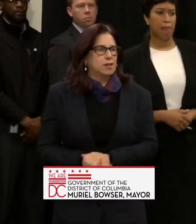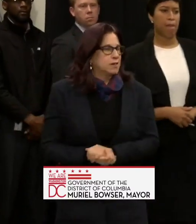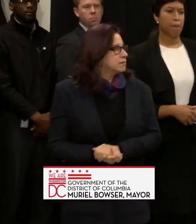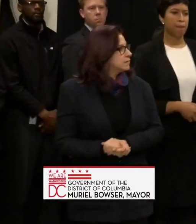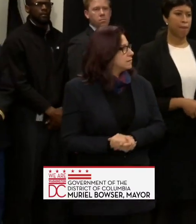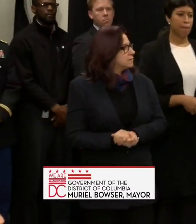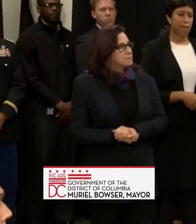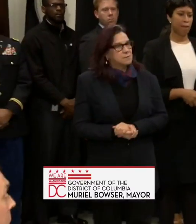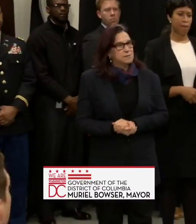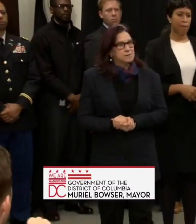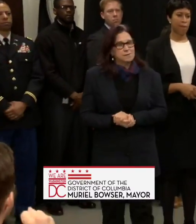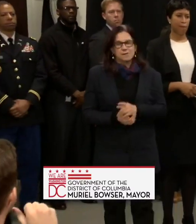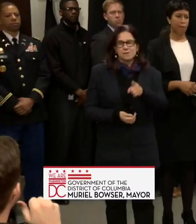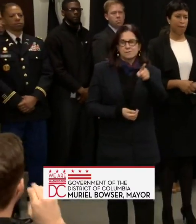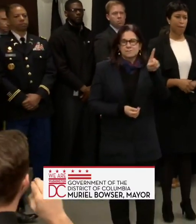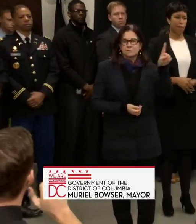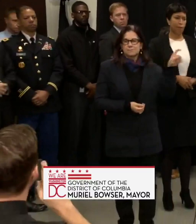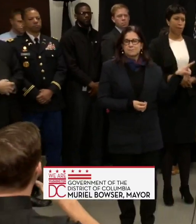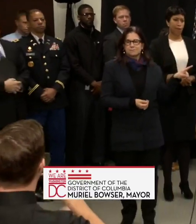CHANNEL 9. CAN YOU TELL ME WHERE THOSE